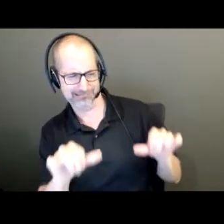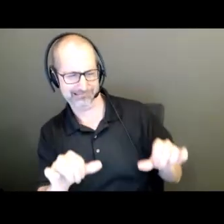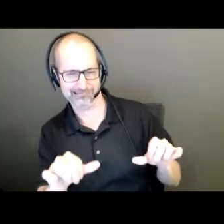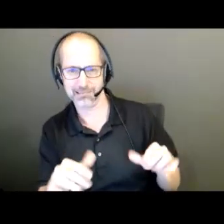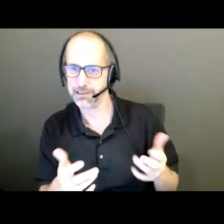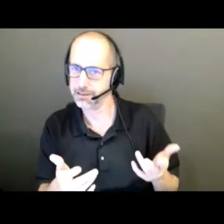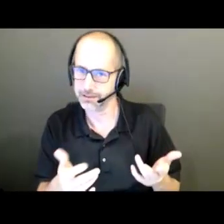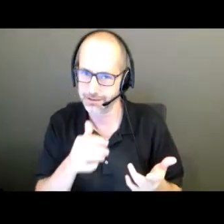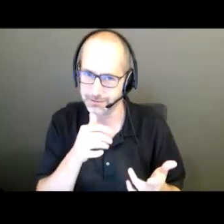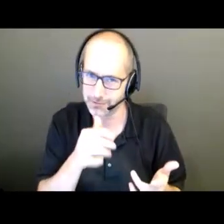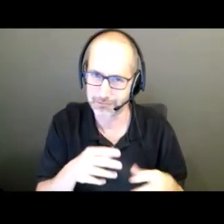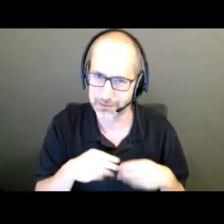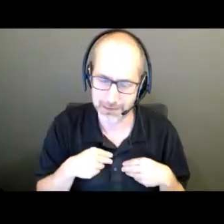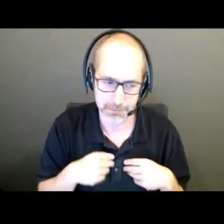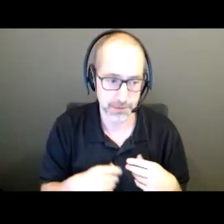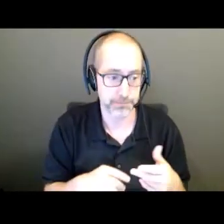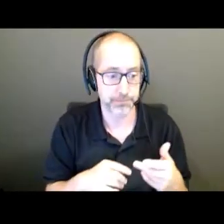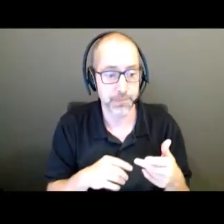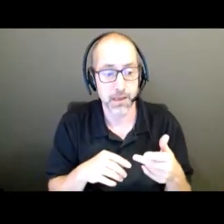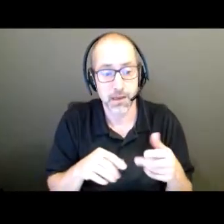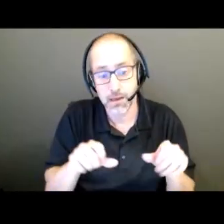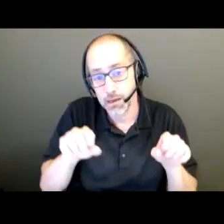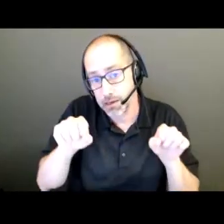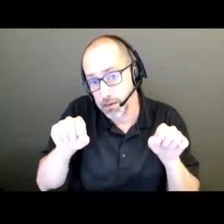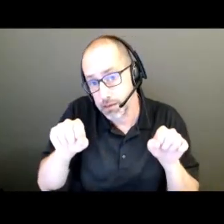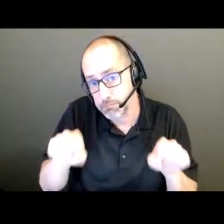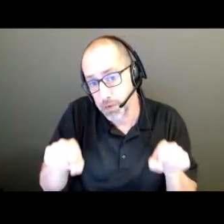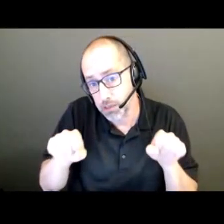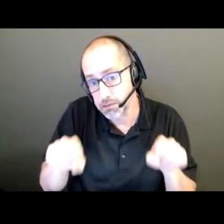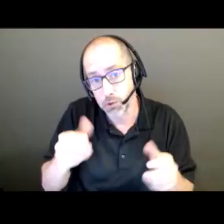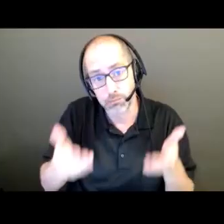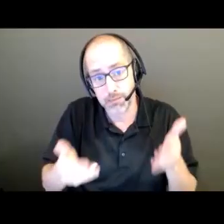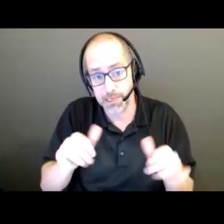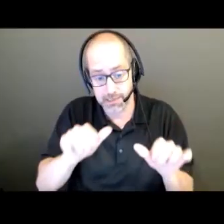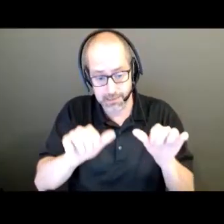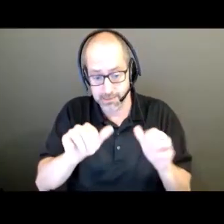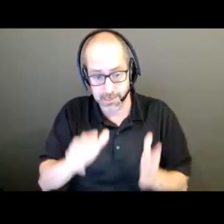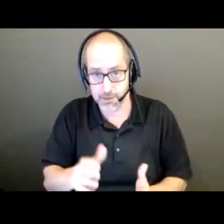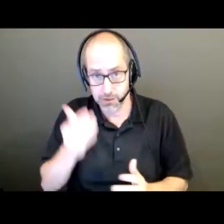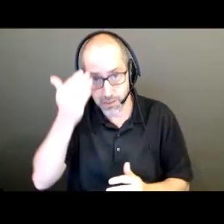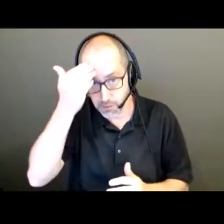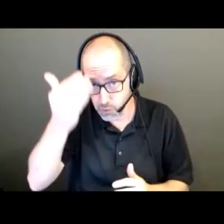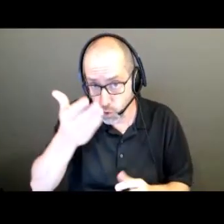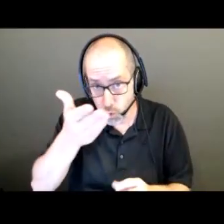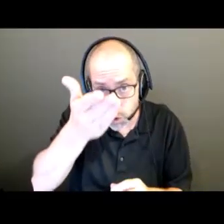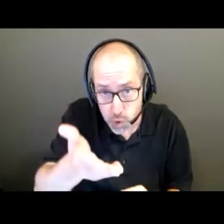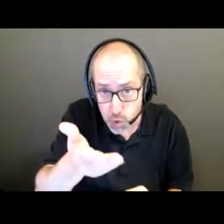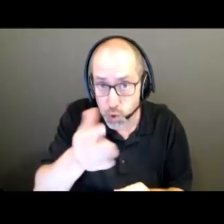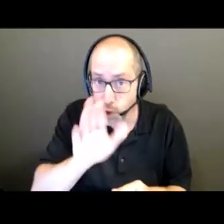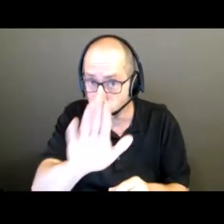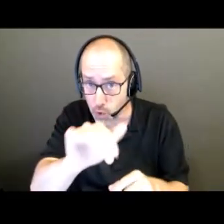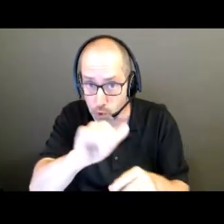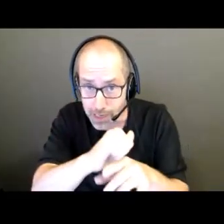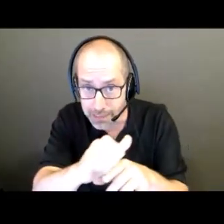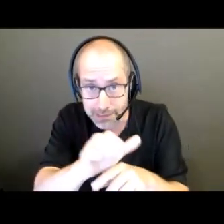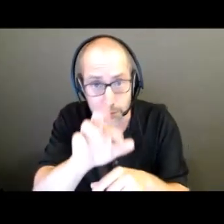It is possible the Peers will not be familiar with you, your practice, or the residency you're proposing.